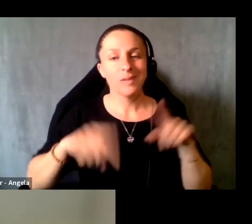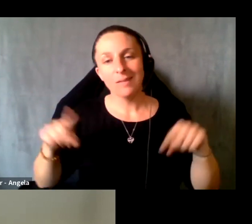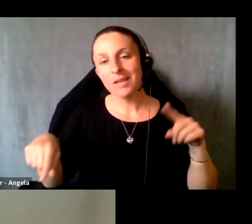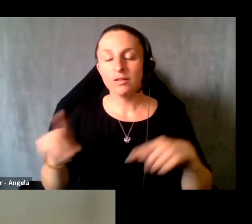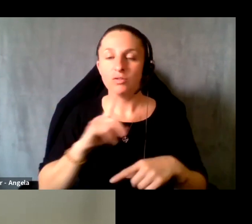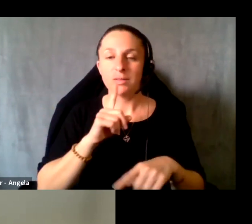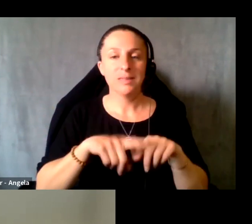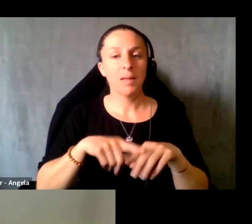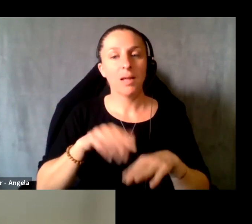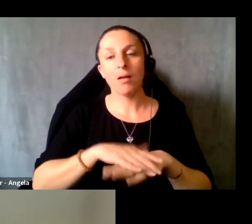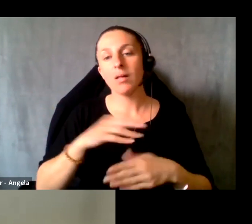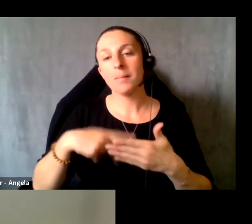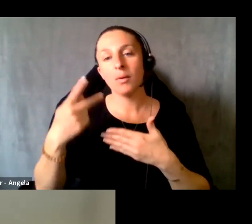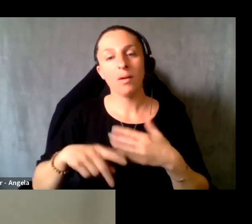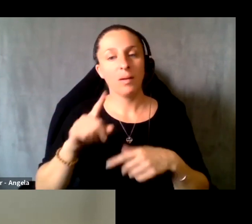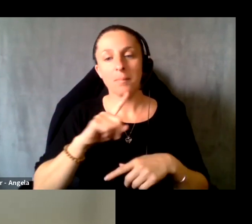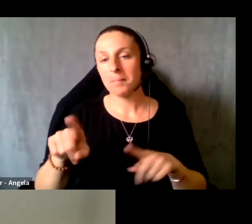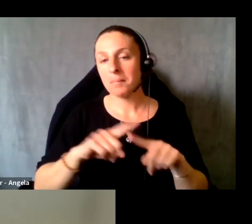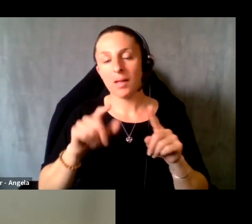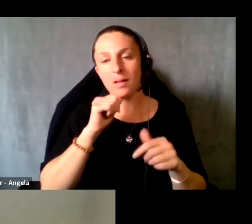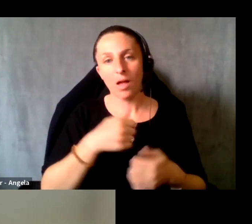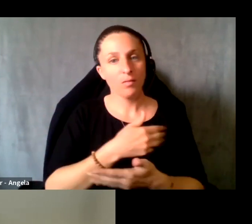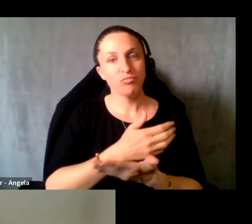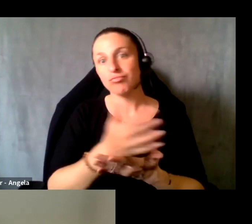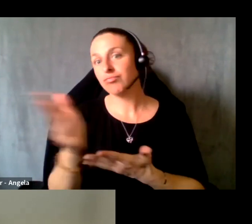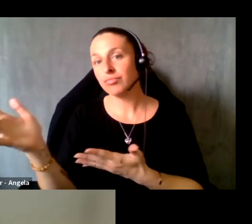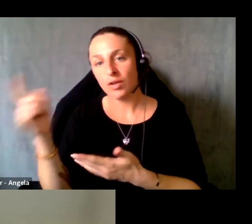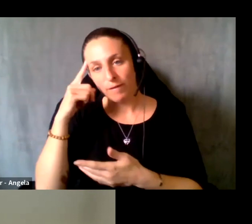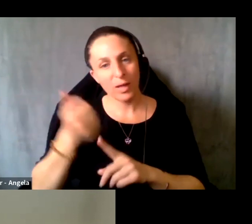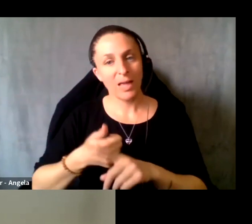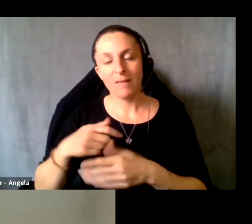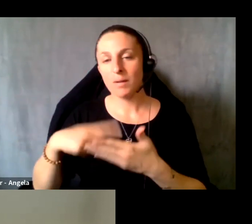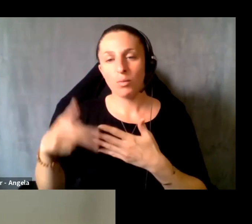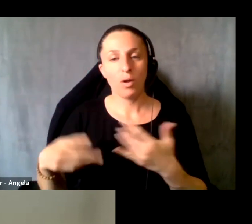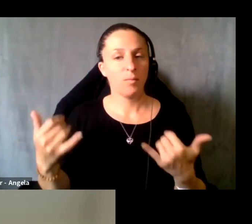on the program. But it's not across the board for every program that we have at this moment.